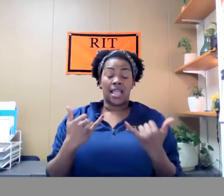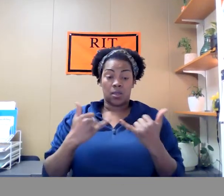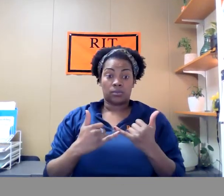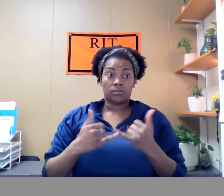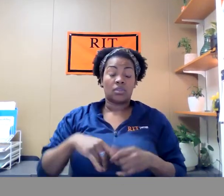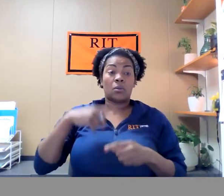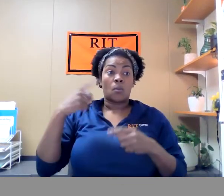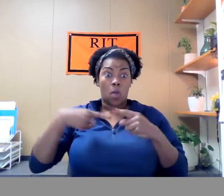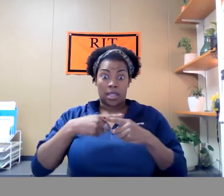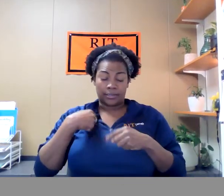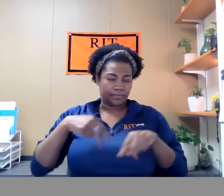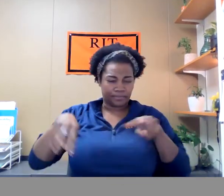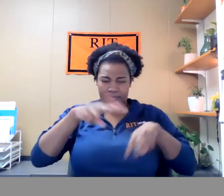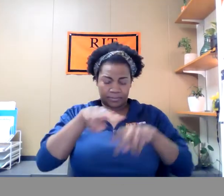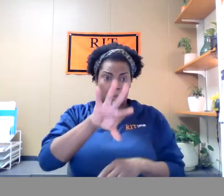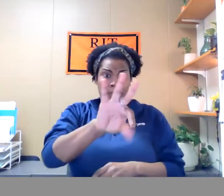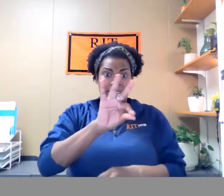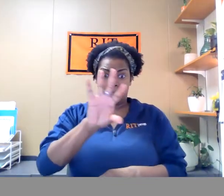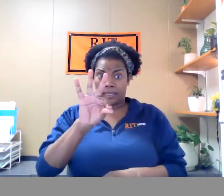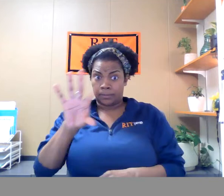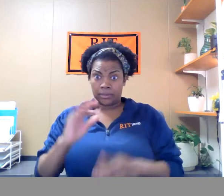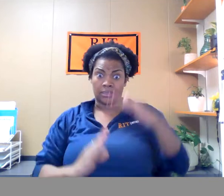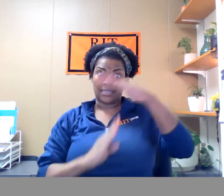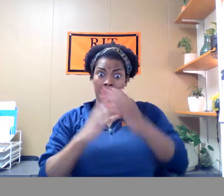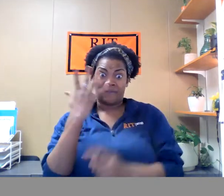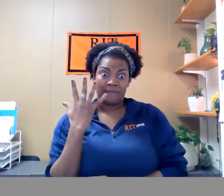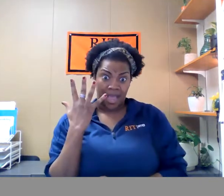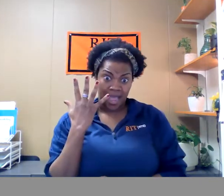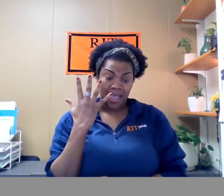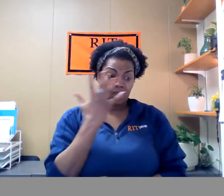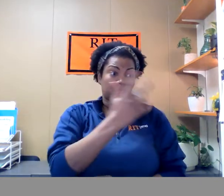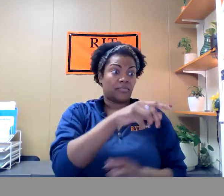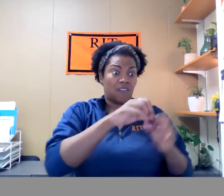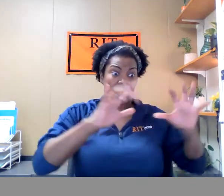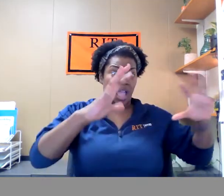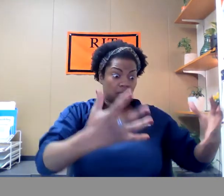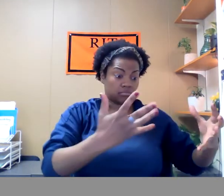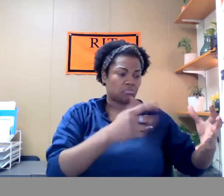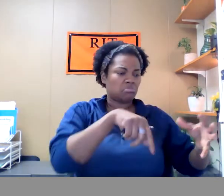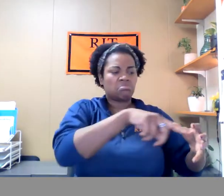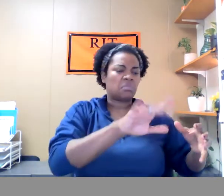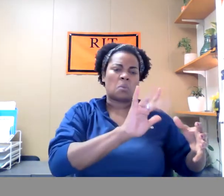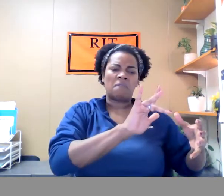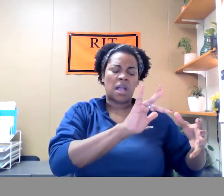so keep that in mind moving forward. And now we're going to pick the top five